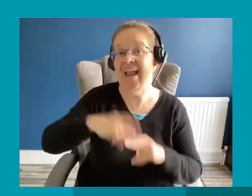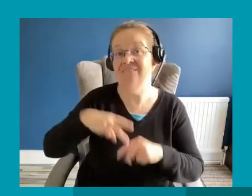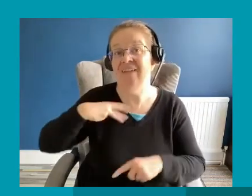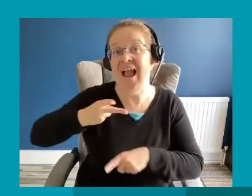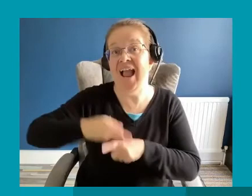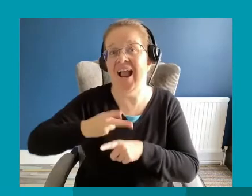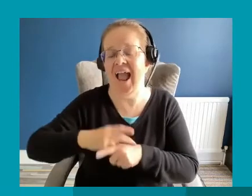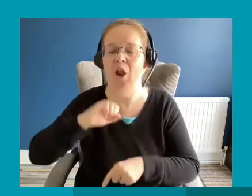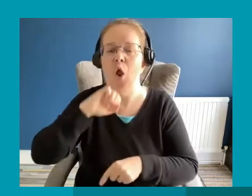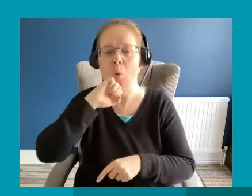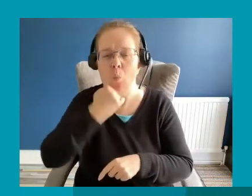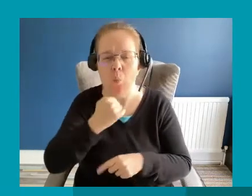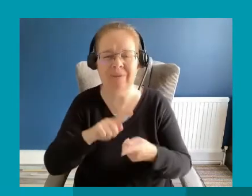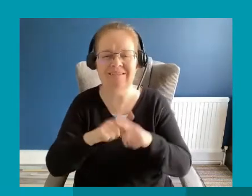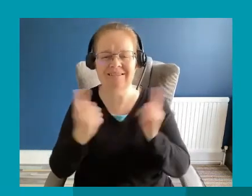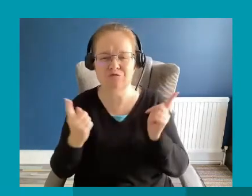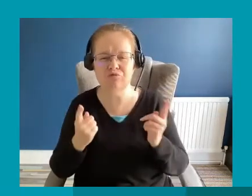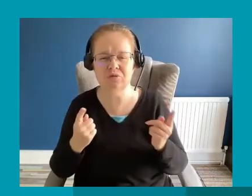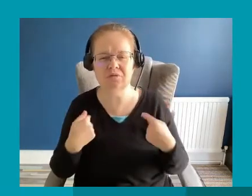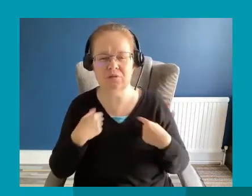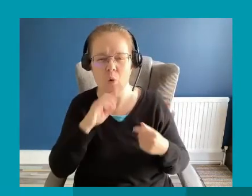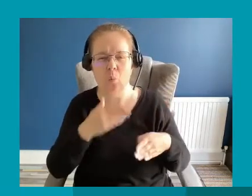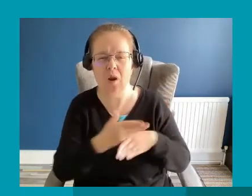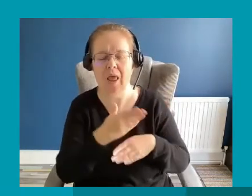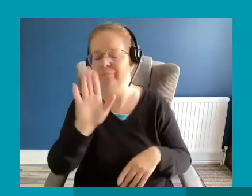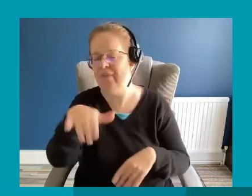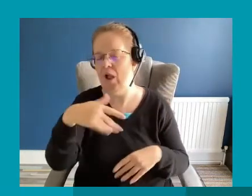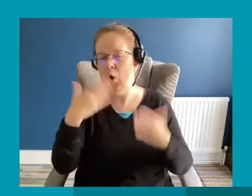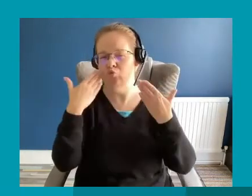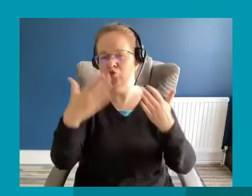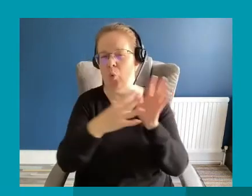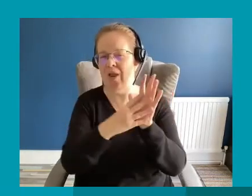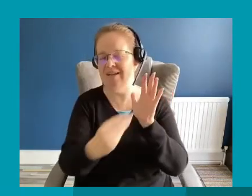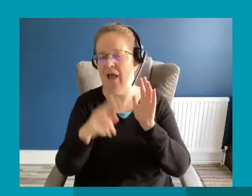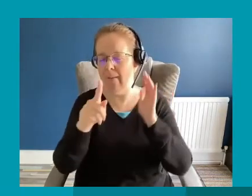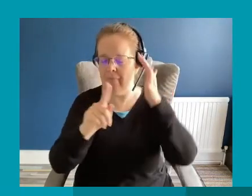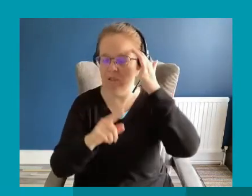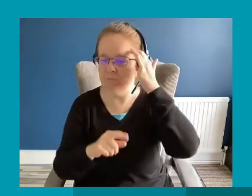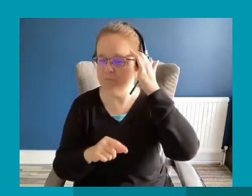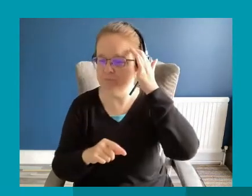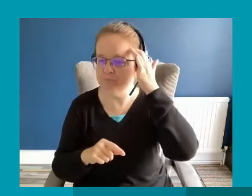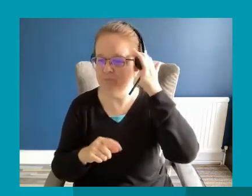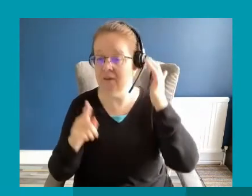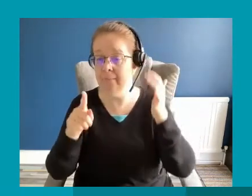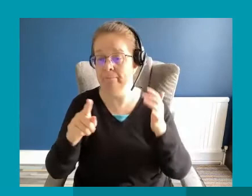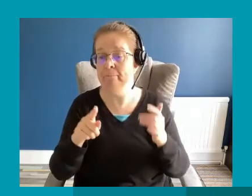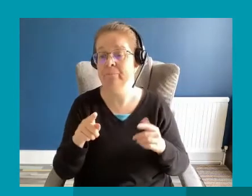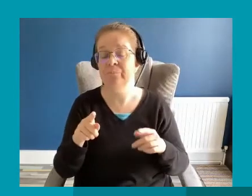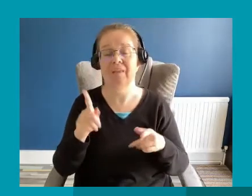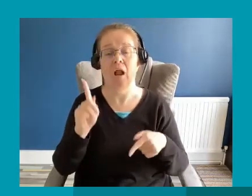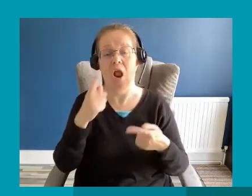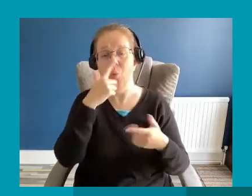It's very, very powerful tool to use, and we're going to show you an example after this. What about projecting positivity